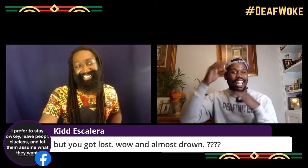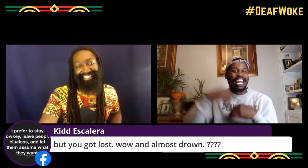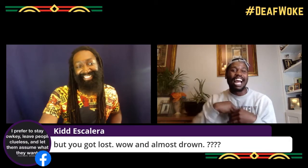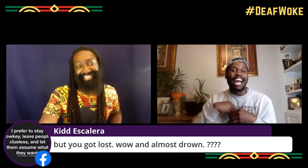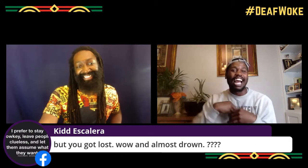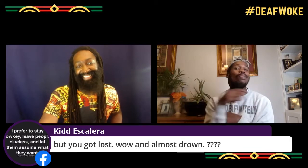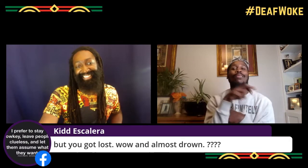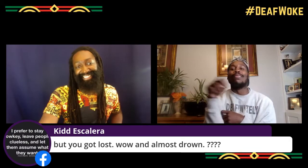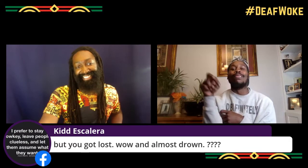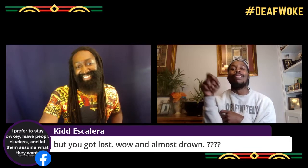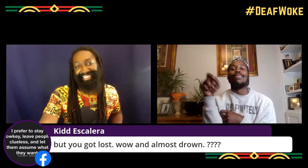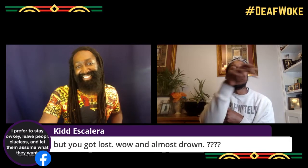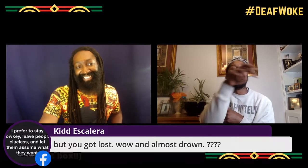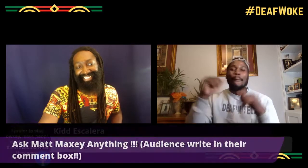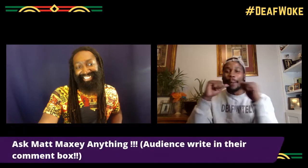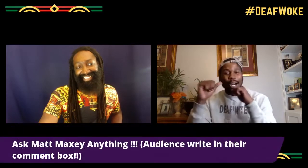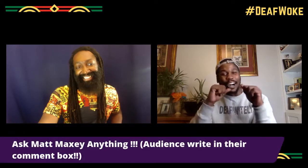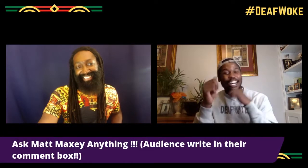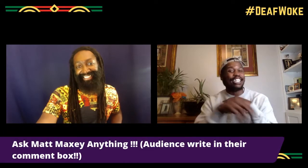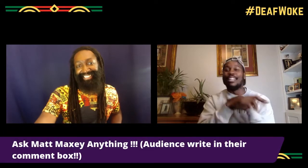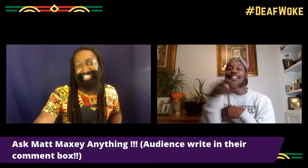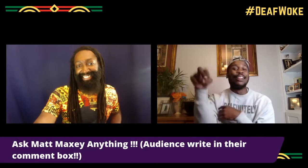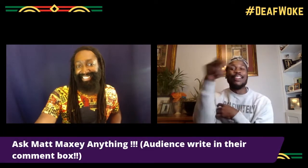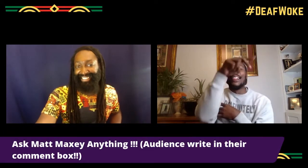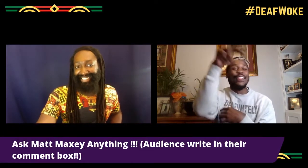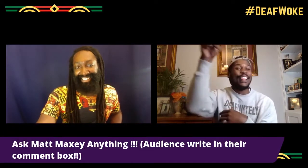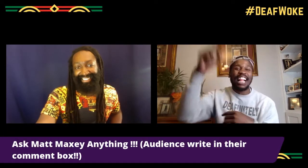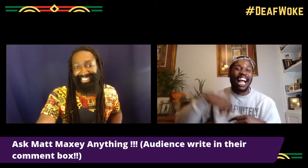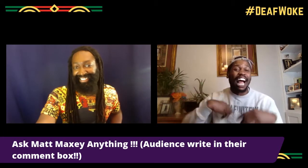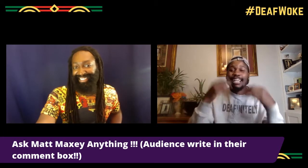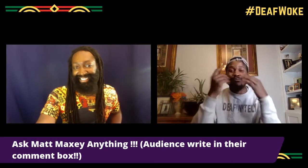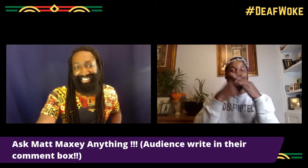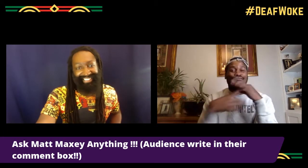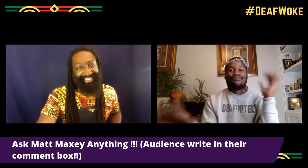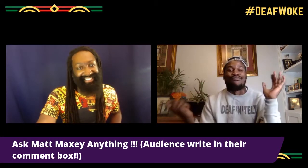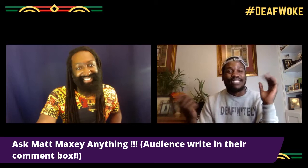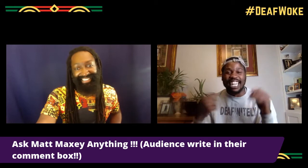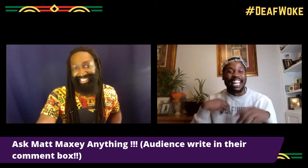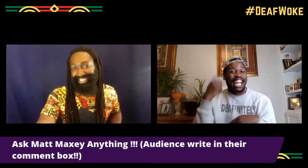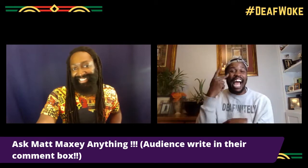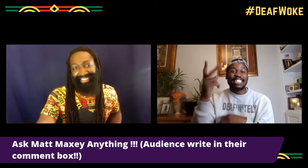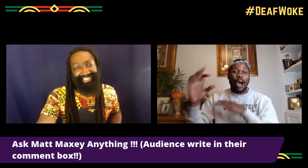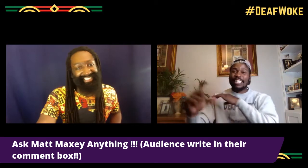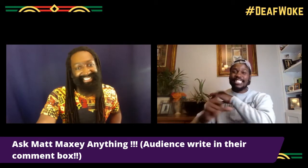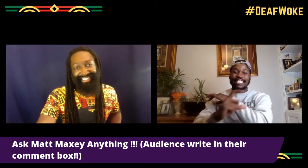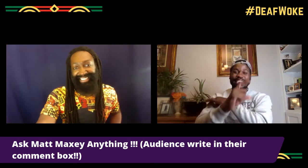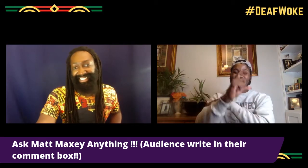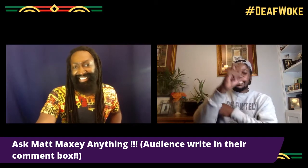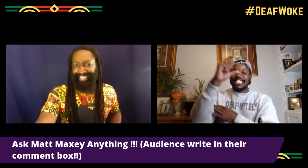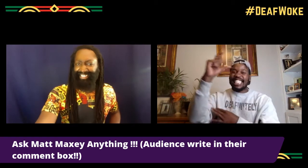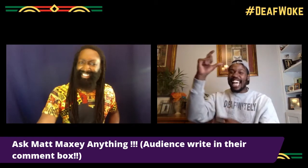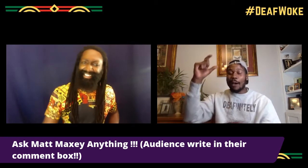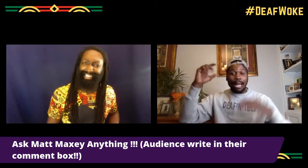and I was at Airbnb I was just kinda, you know parting, you know what I'm saying. Just painting the town red